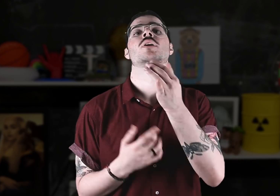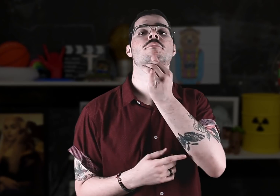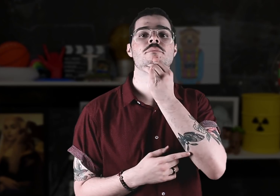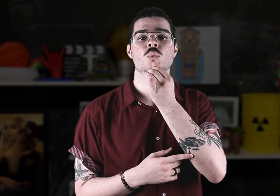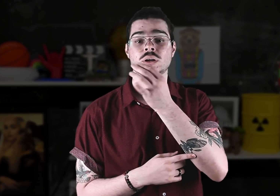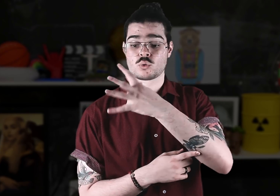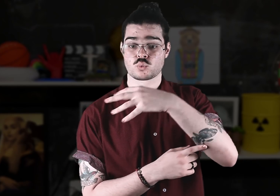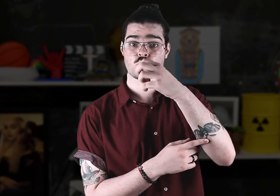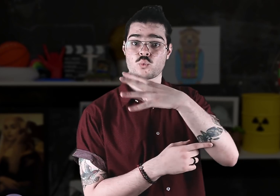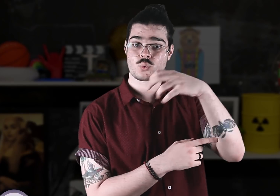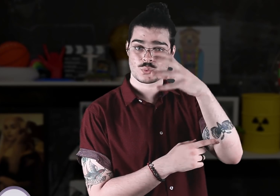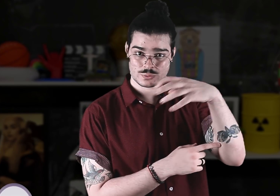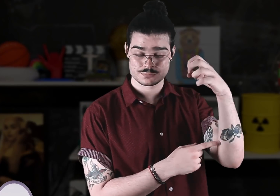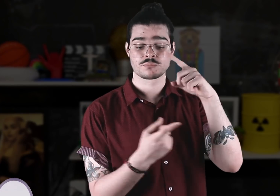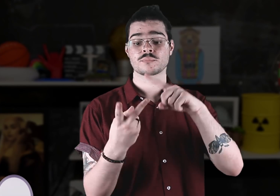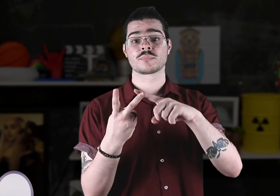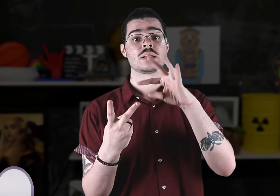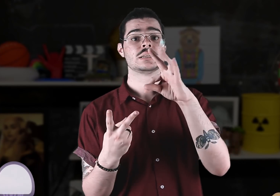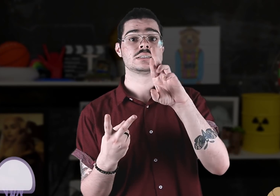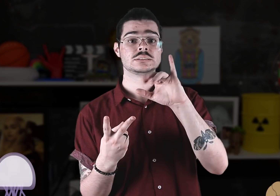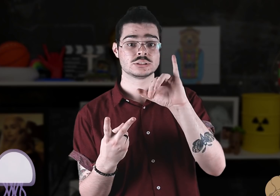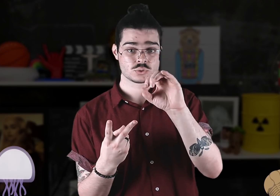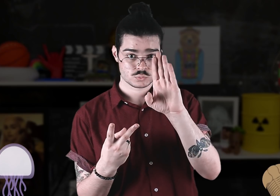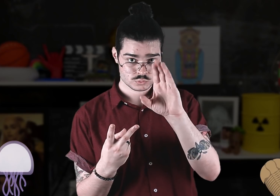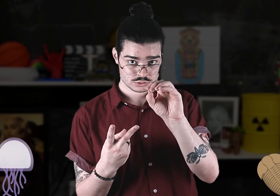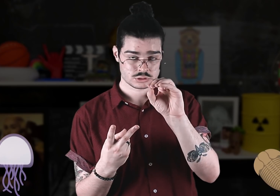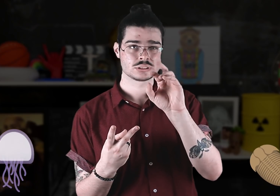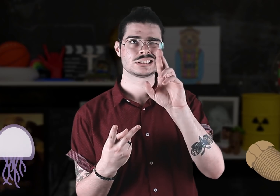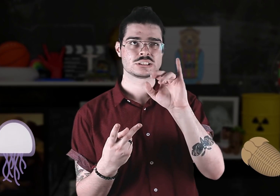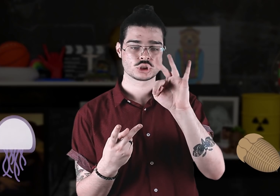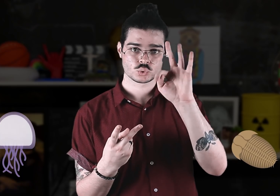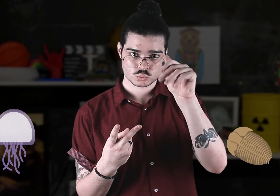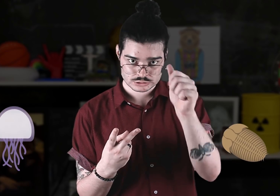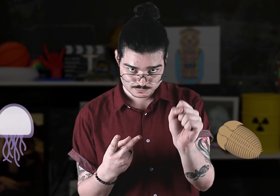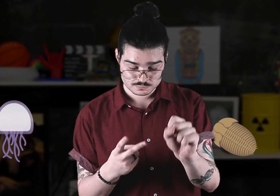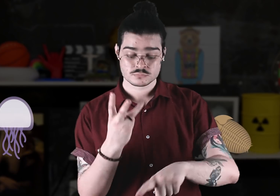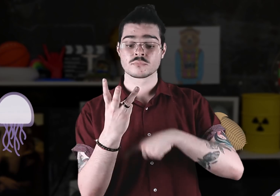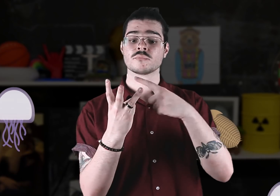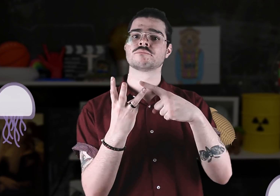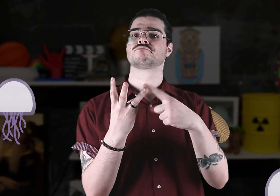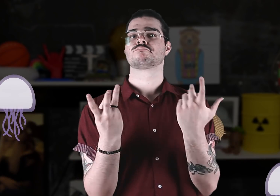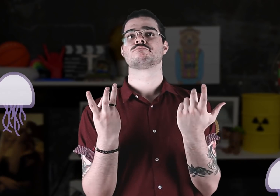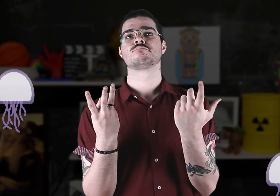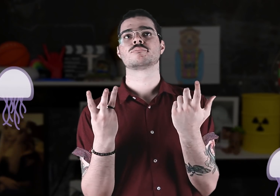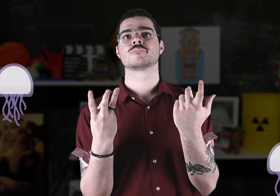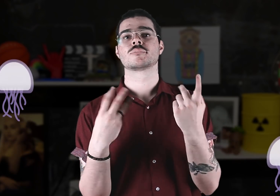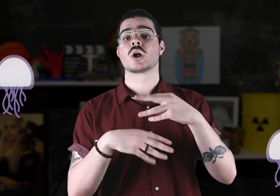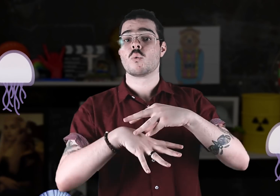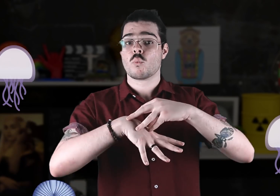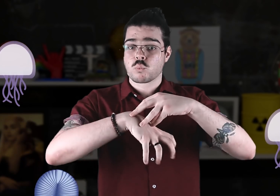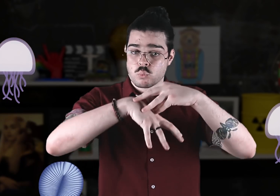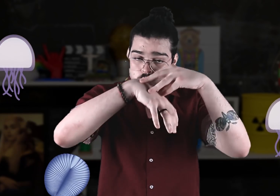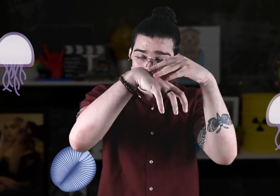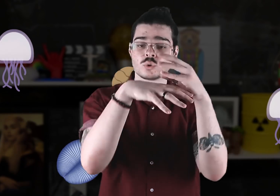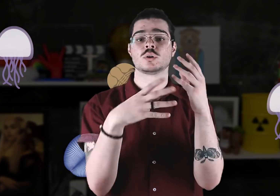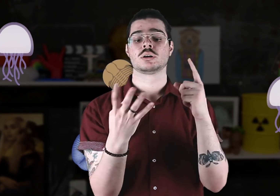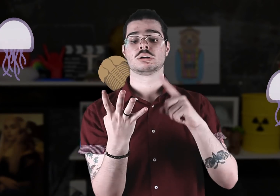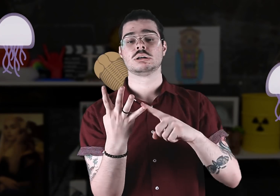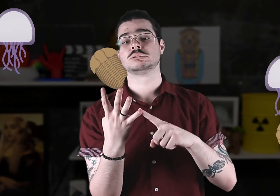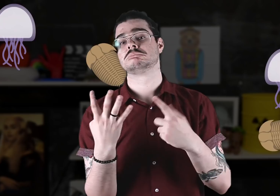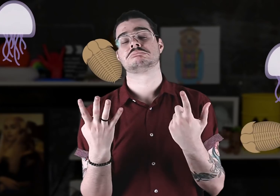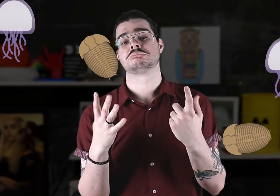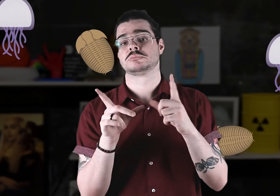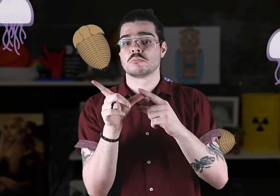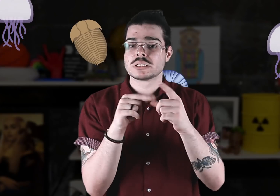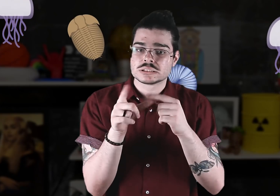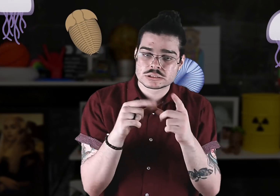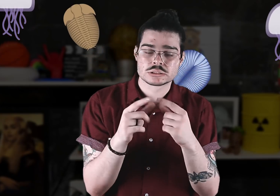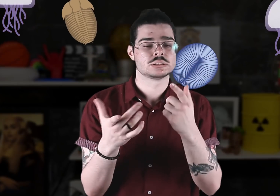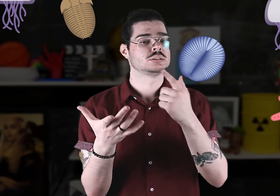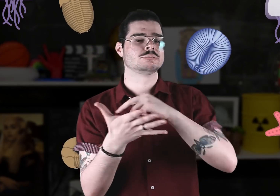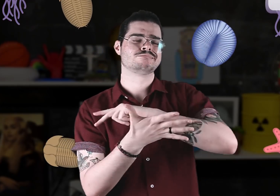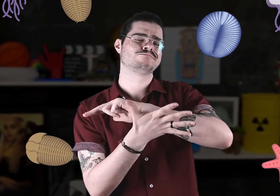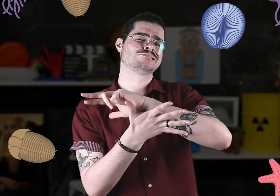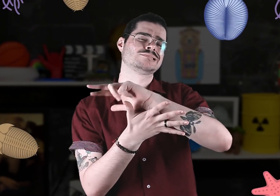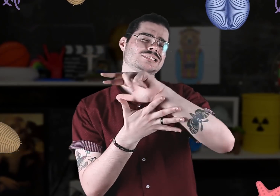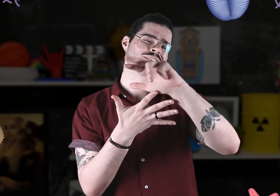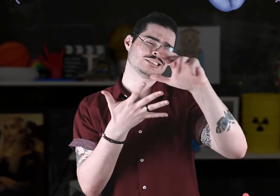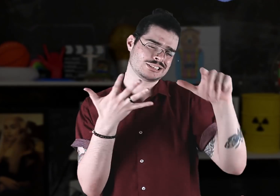as jellyfish, trilobites, mollusks, starfish and others,